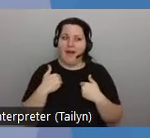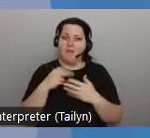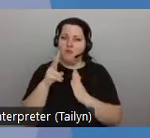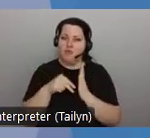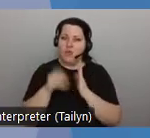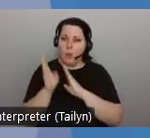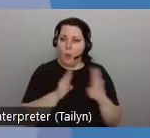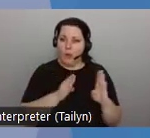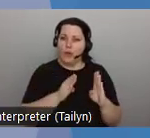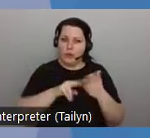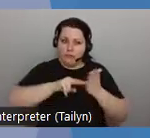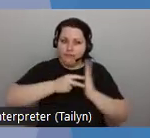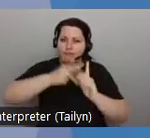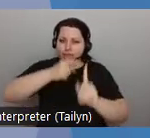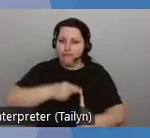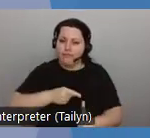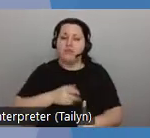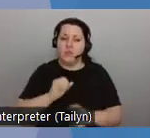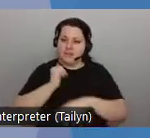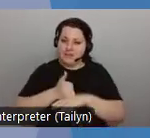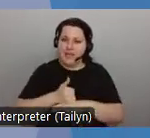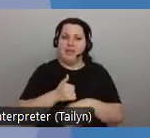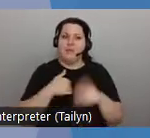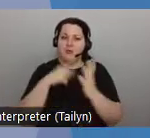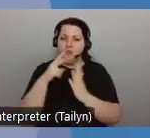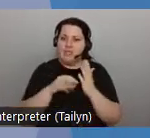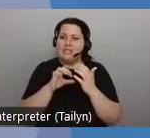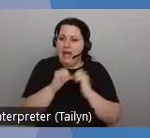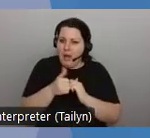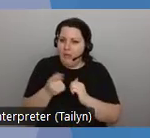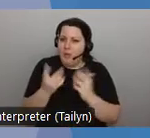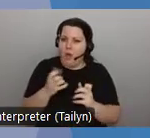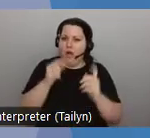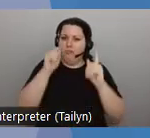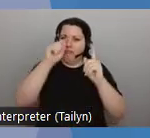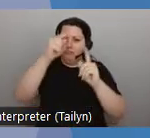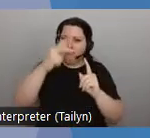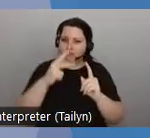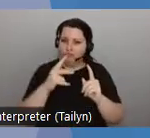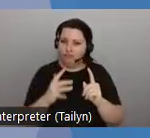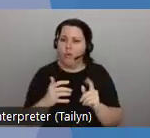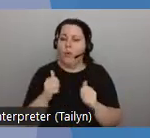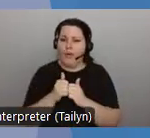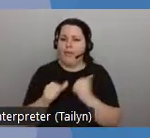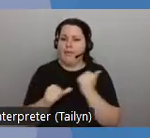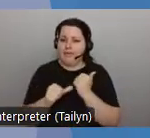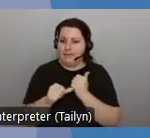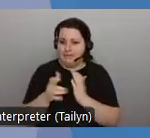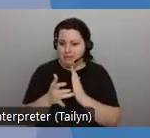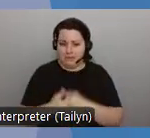That we have an intended reading orders to making sure you set up your document so it reads the way you intend your reader to your